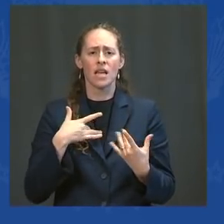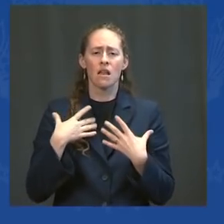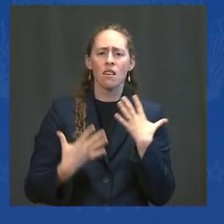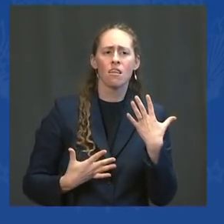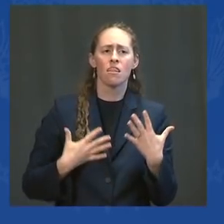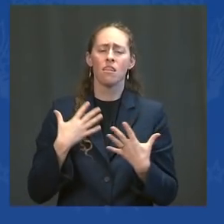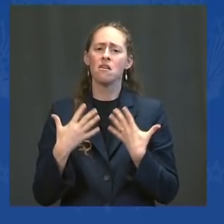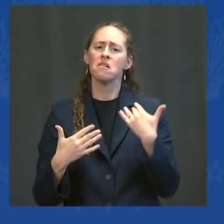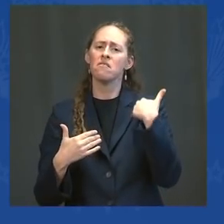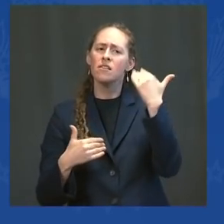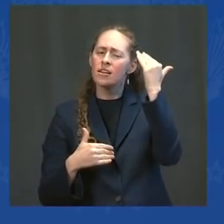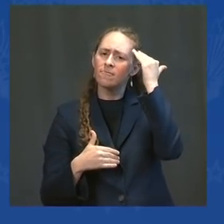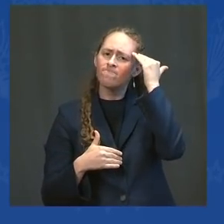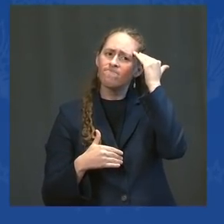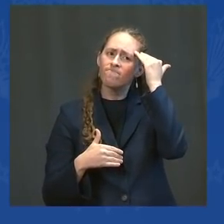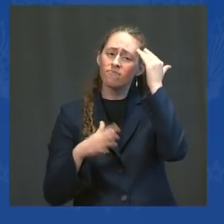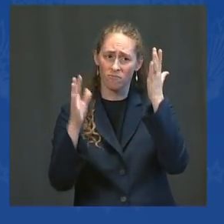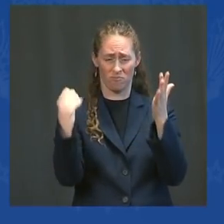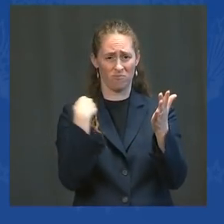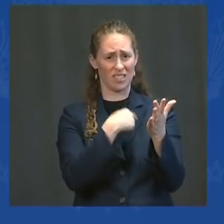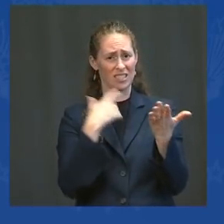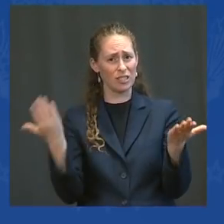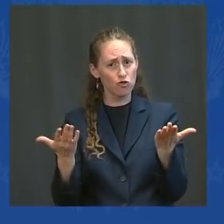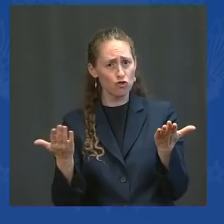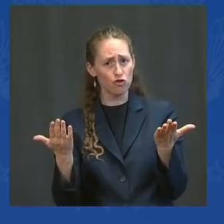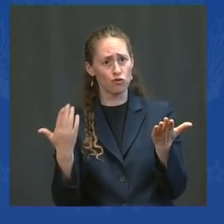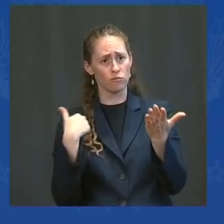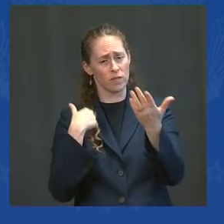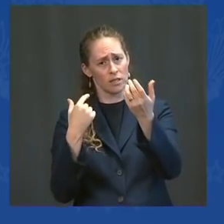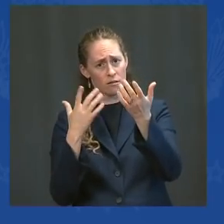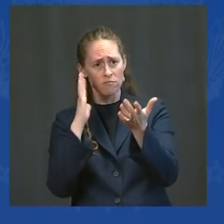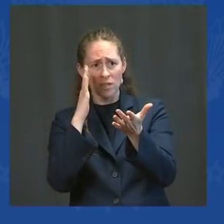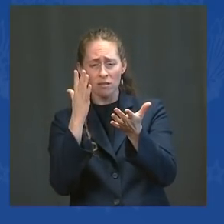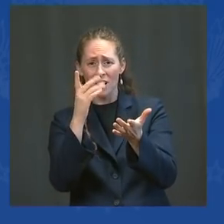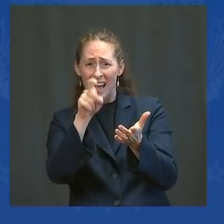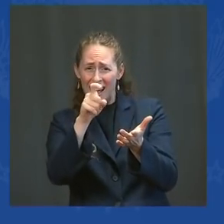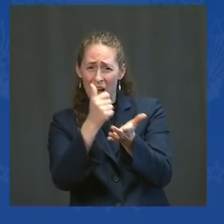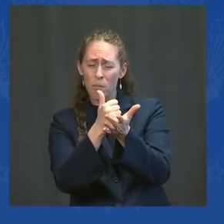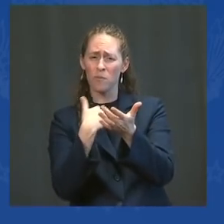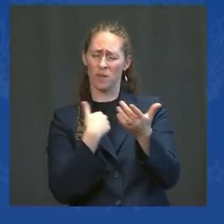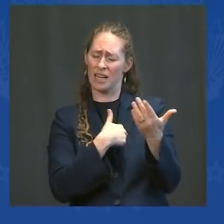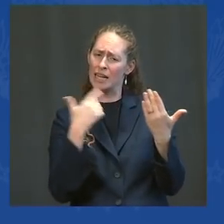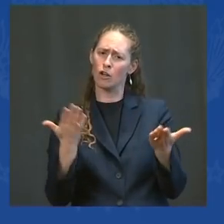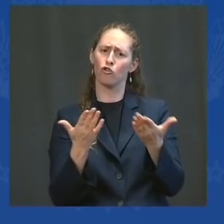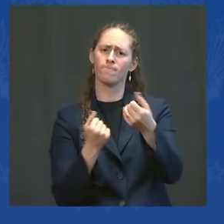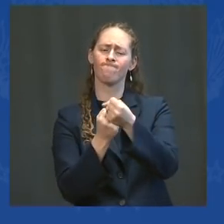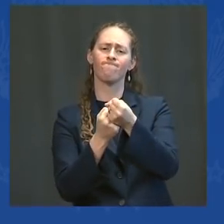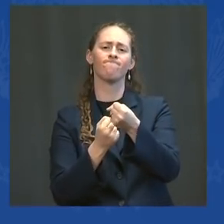My fellow Americans, the tragedy of that day deserves the truth above all else.